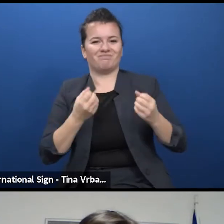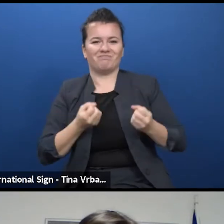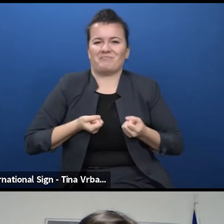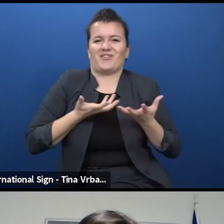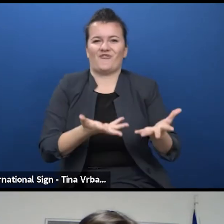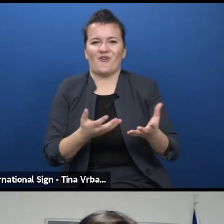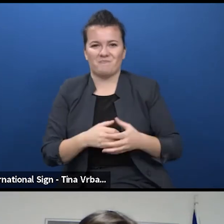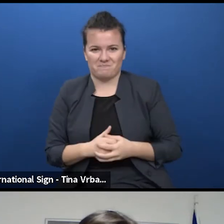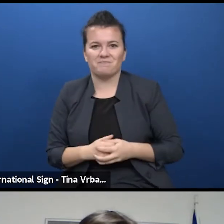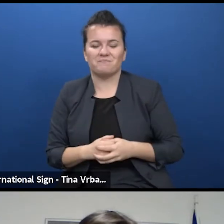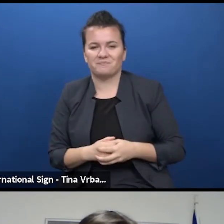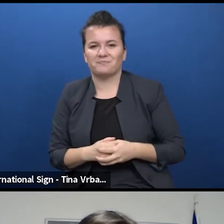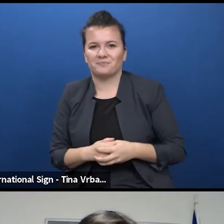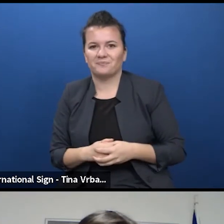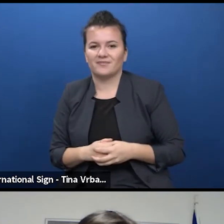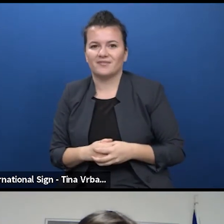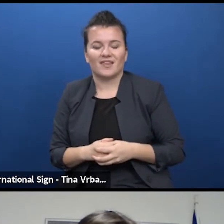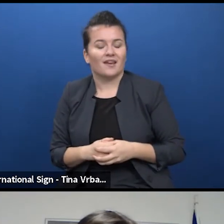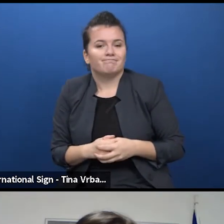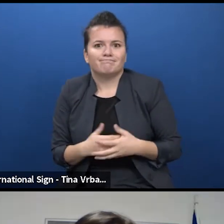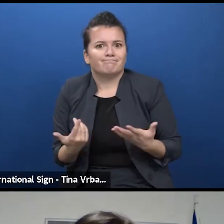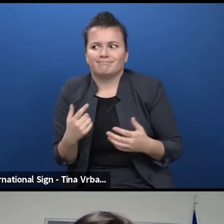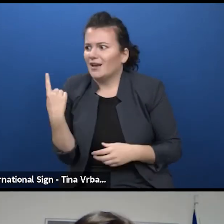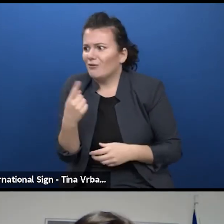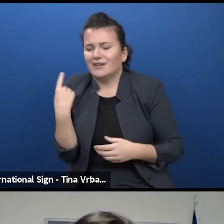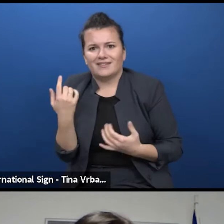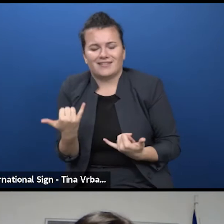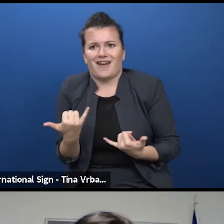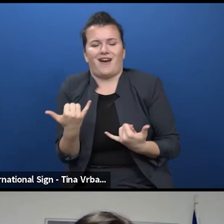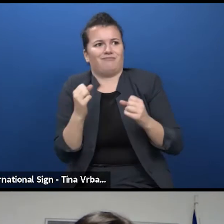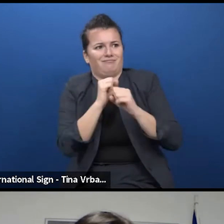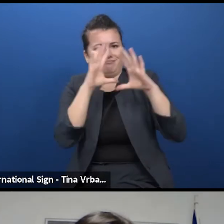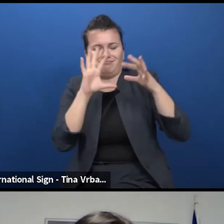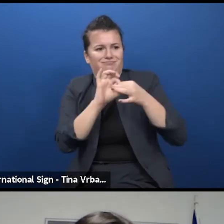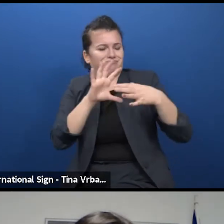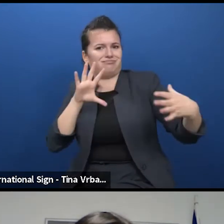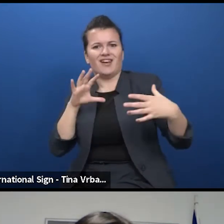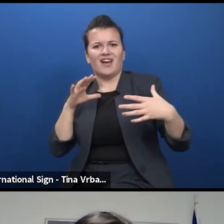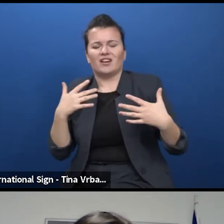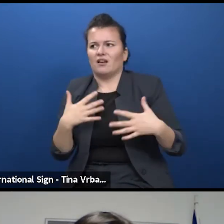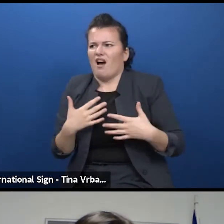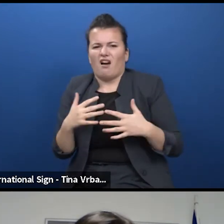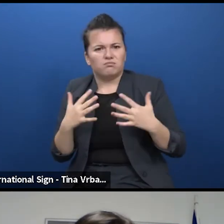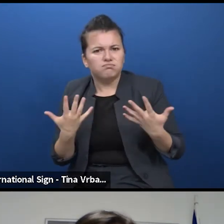It is almost imaginable for us, even though we are trying to adjust ourselves to these times,